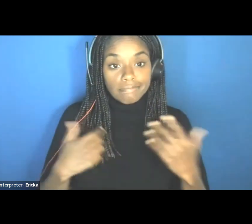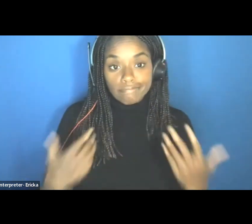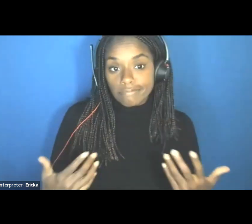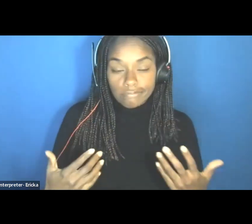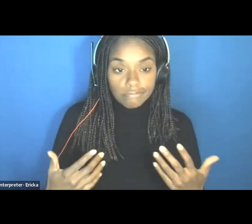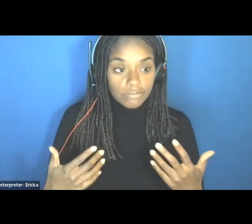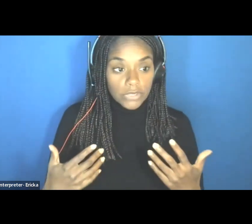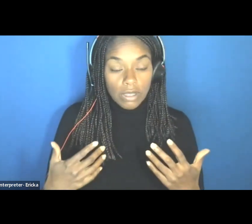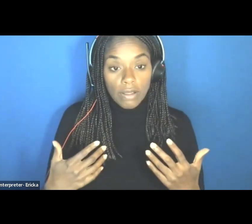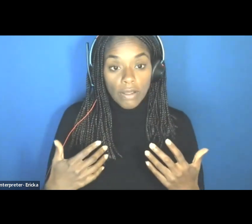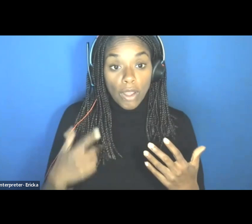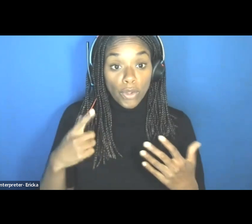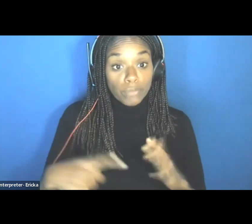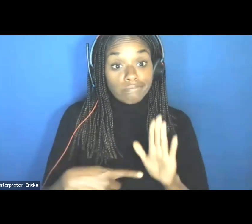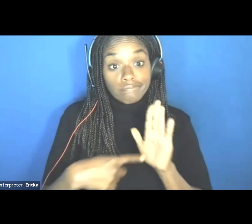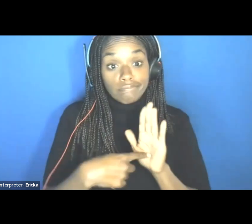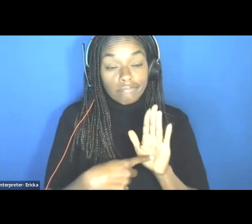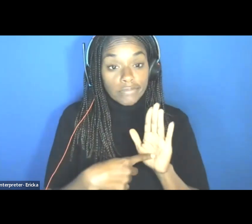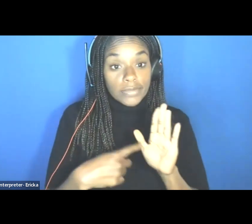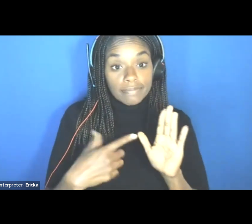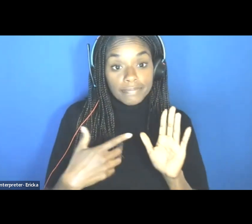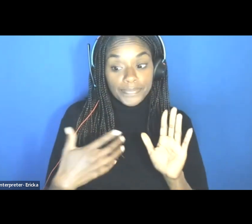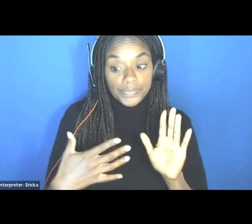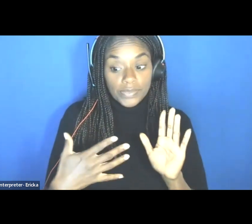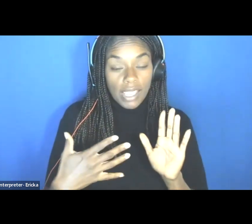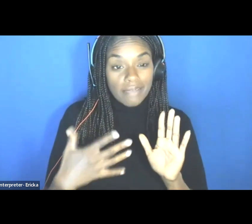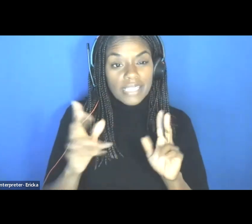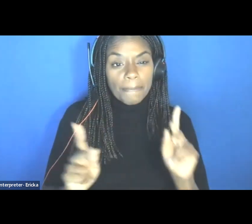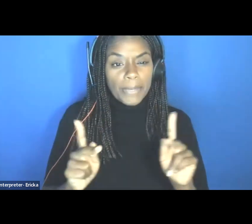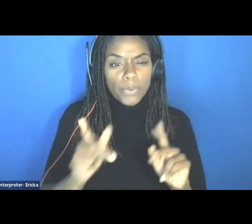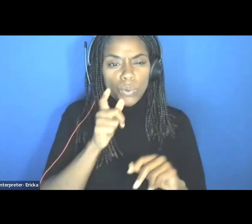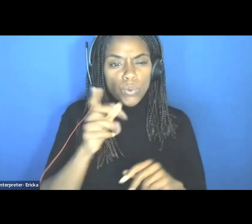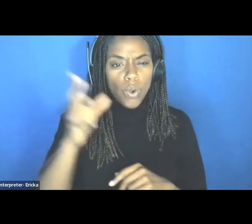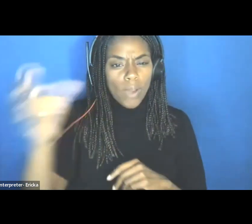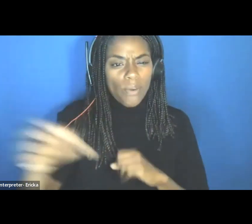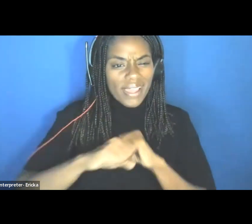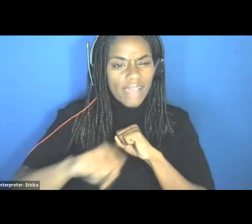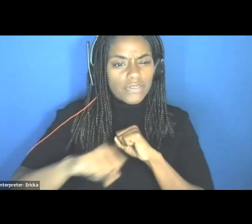Are you projecting it as such and such?